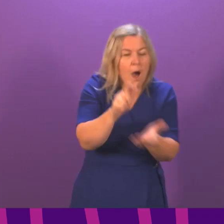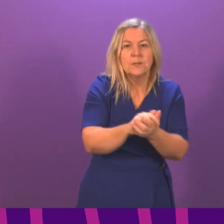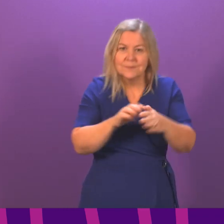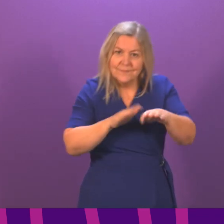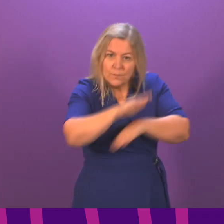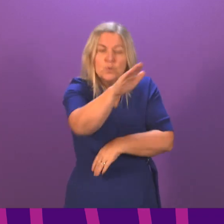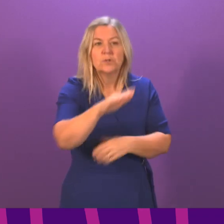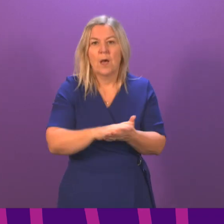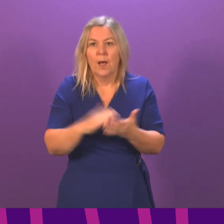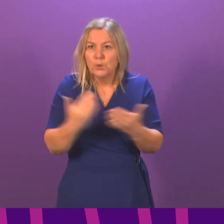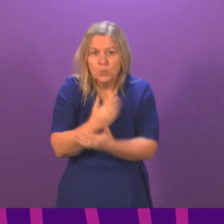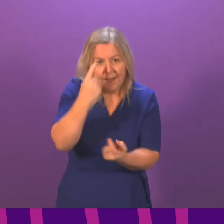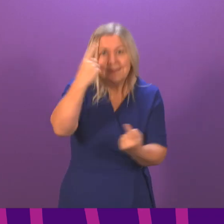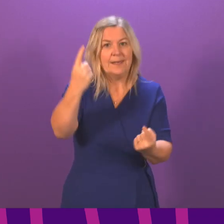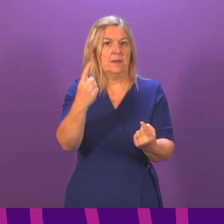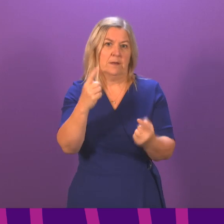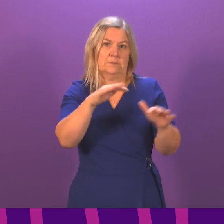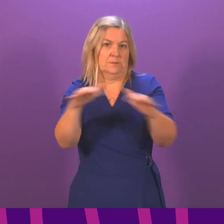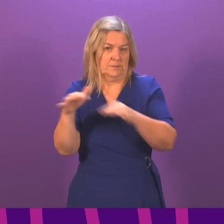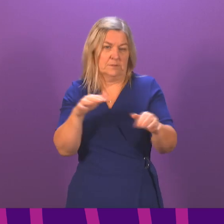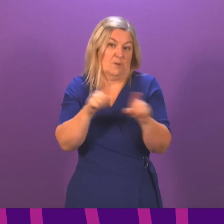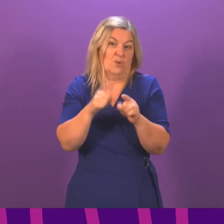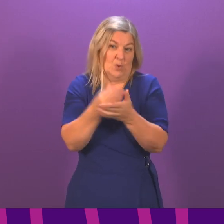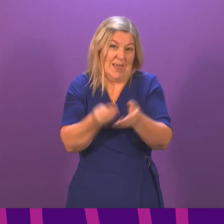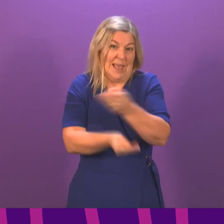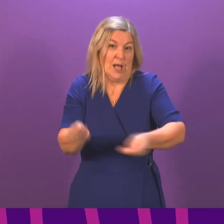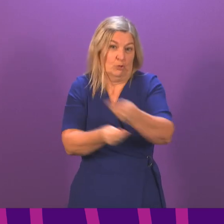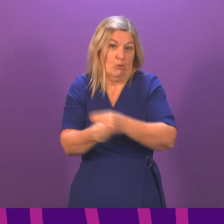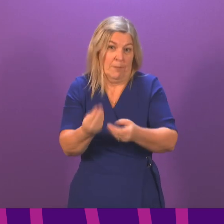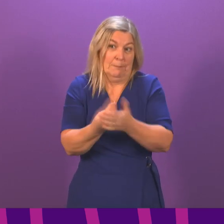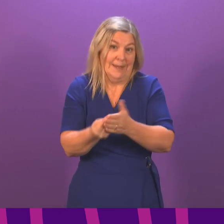a range of environmental, social and economic returns. Its primary mission—rightly so—will